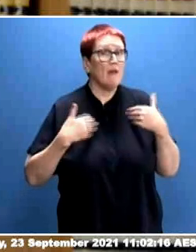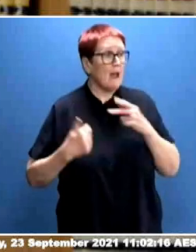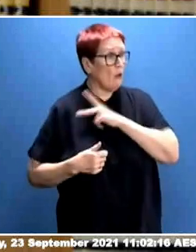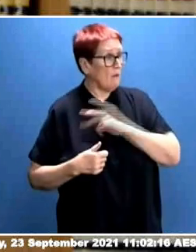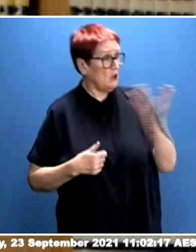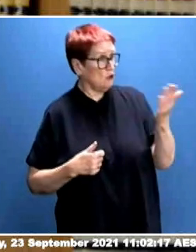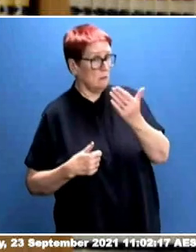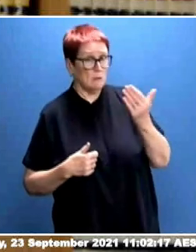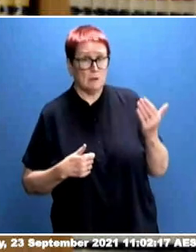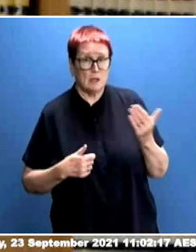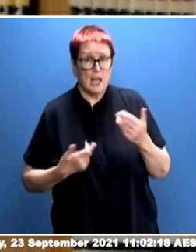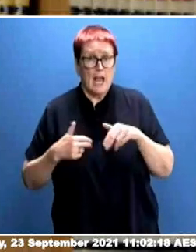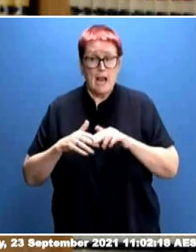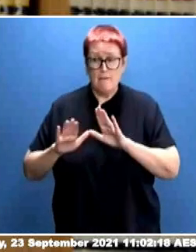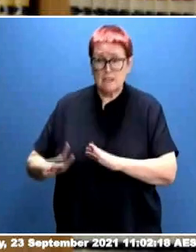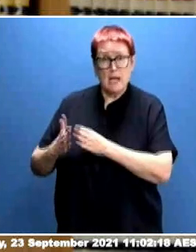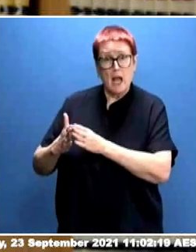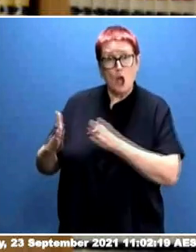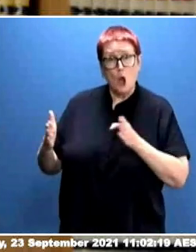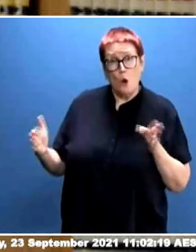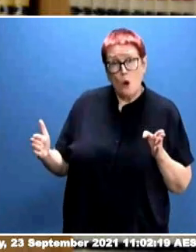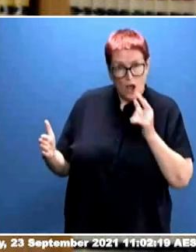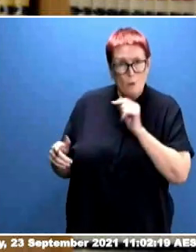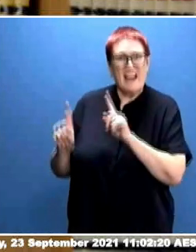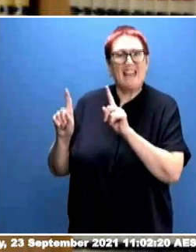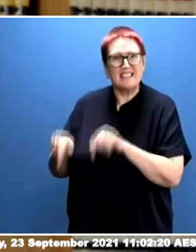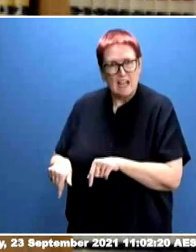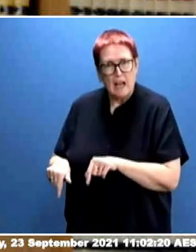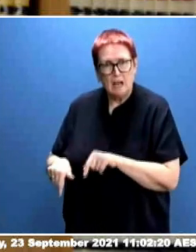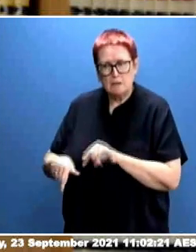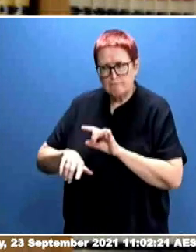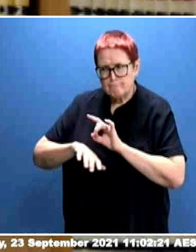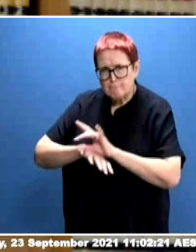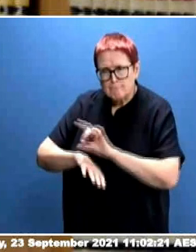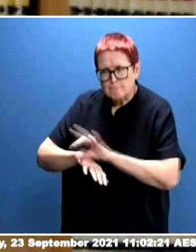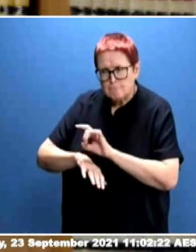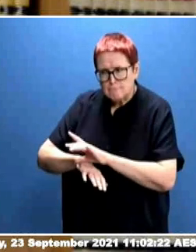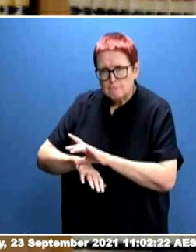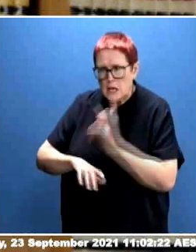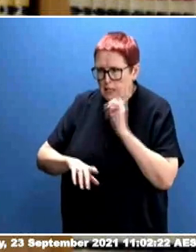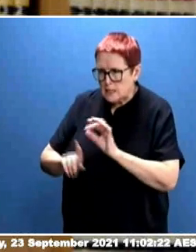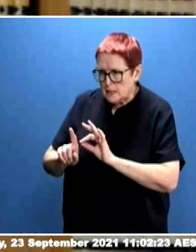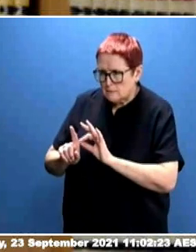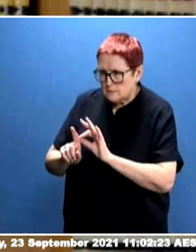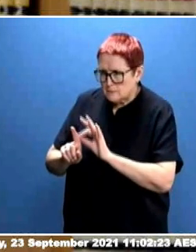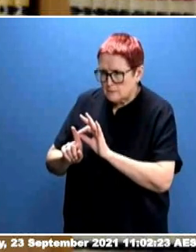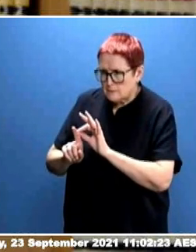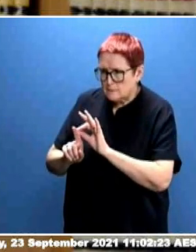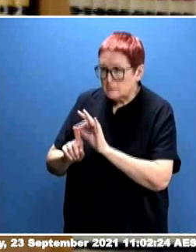that there would be an opportunity to at least commence some of those treatments and have initial gains and a foundation set in that space,